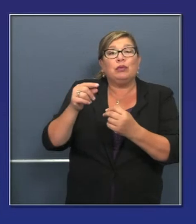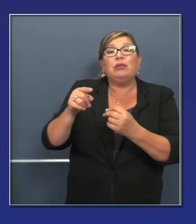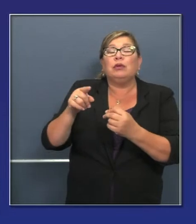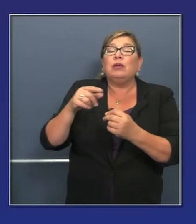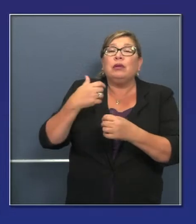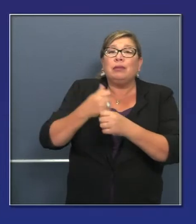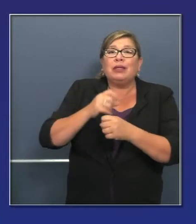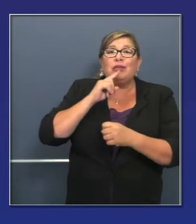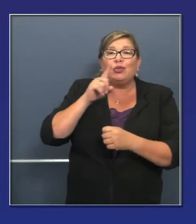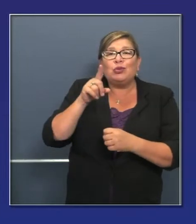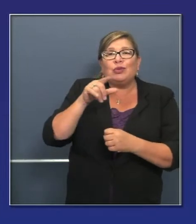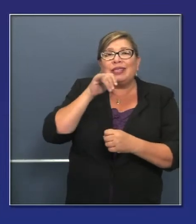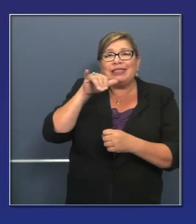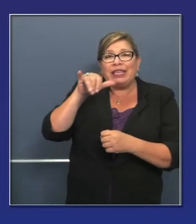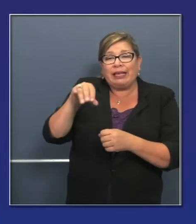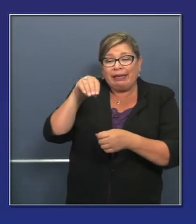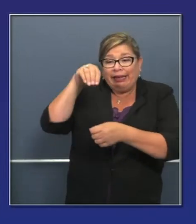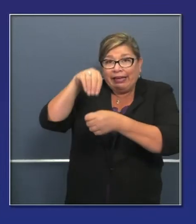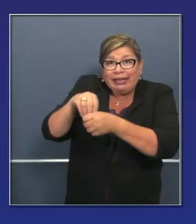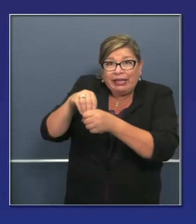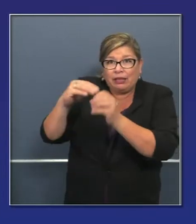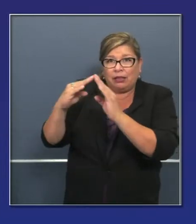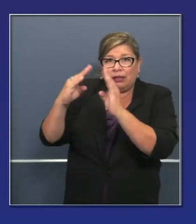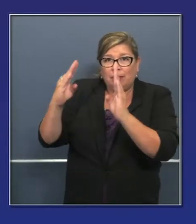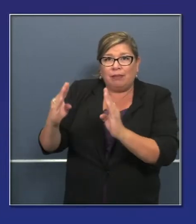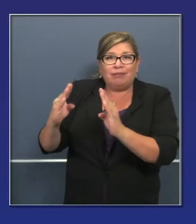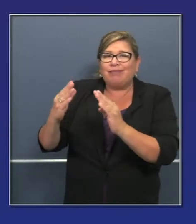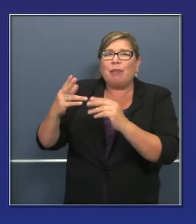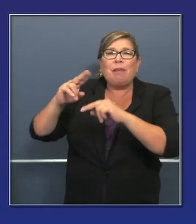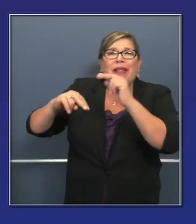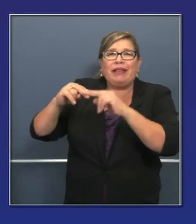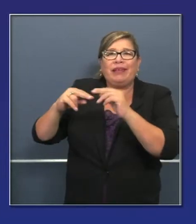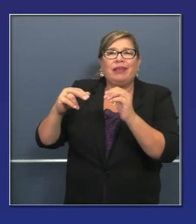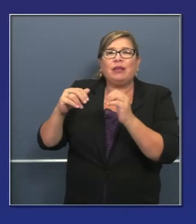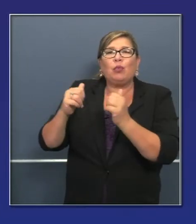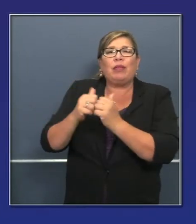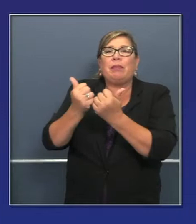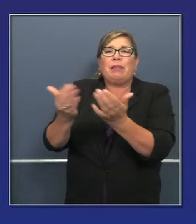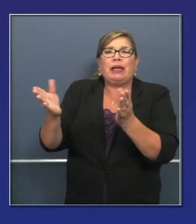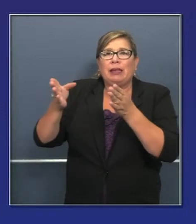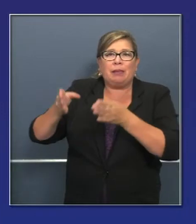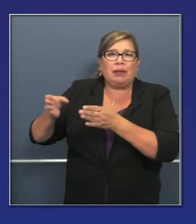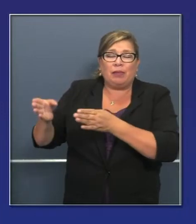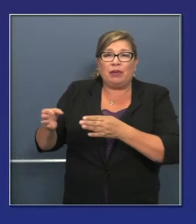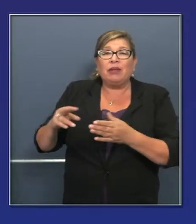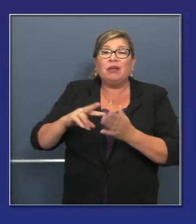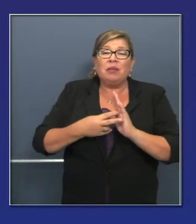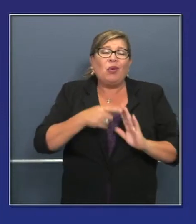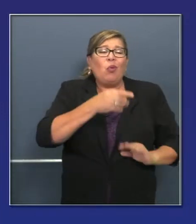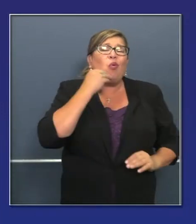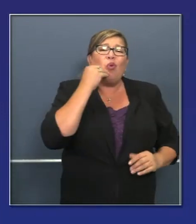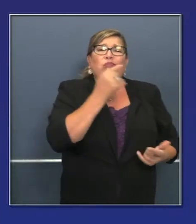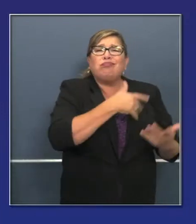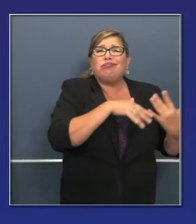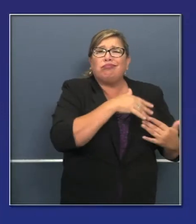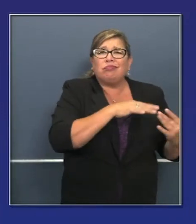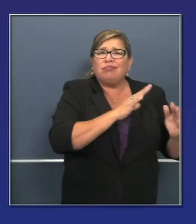are indoors with multiple people again when you're not at home minimize the time but your indoor with